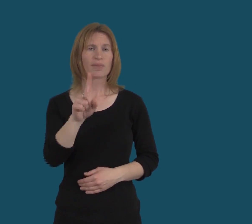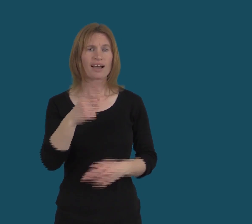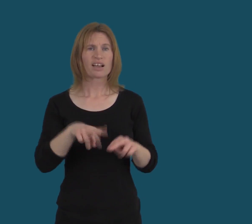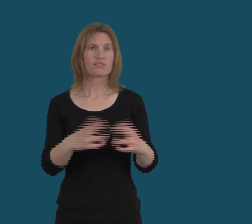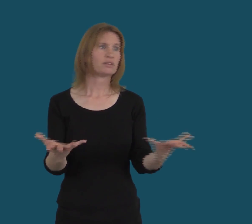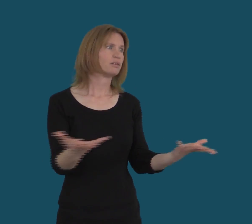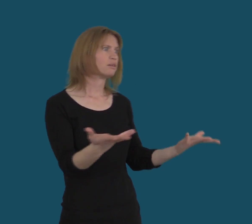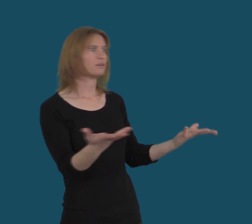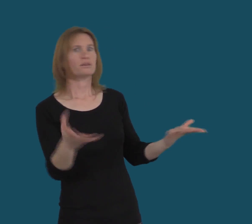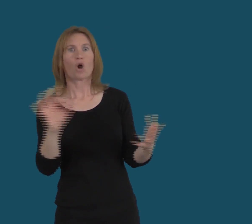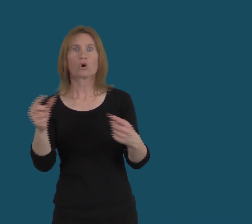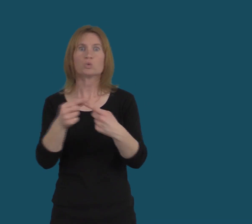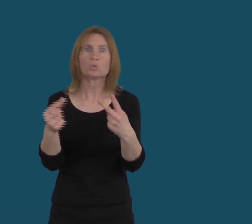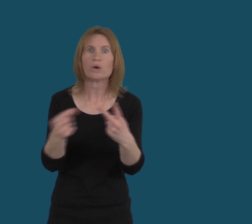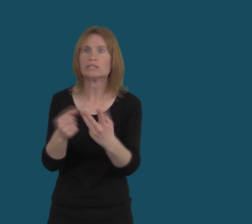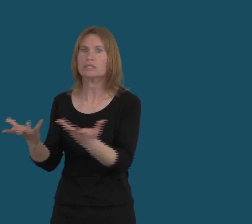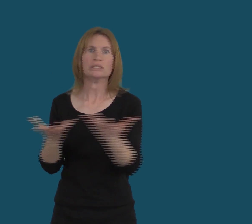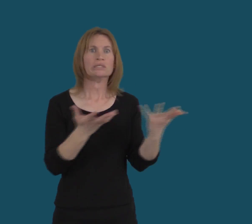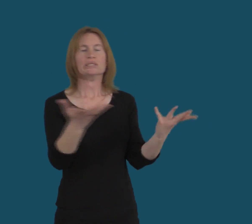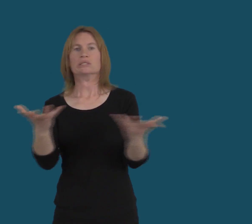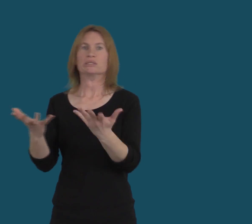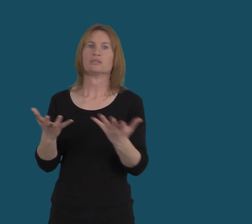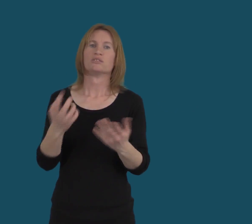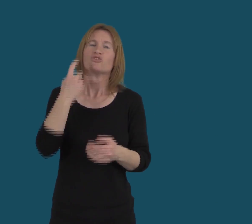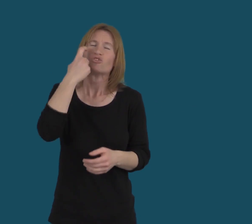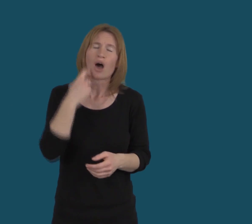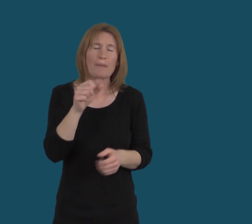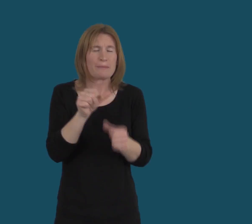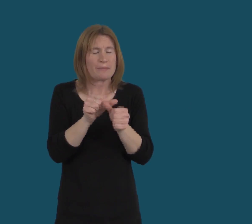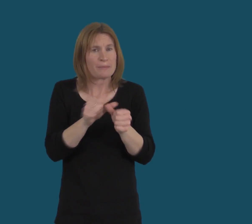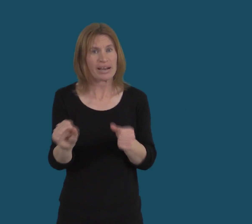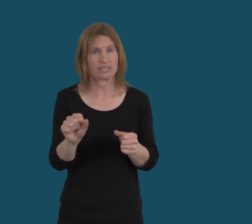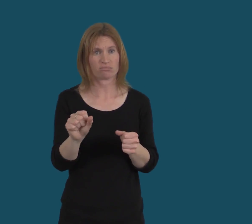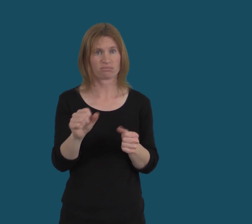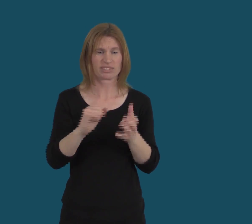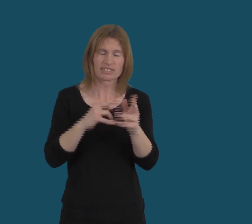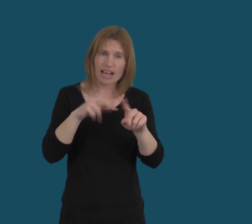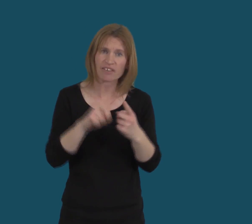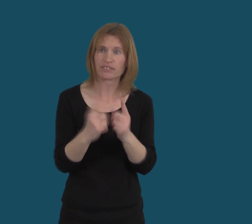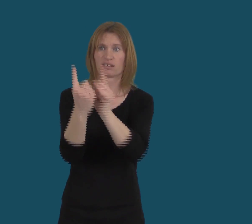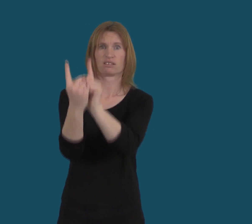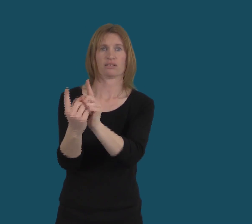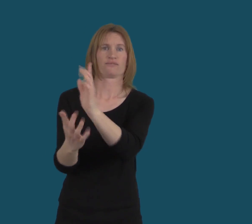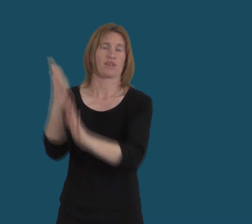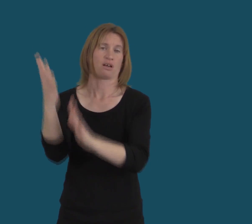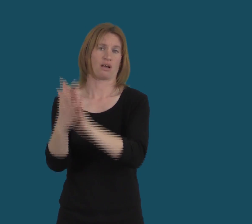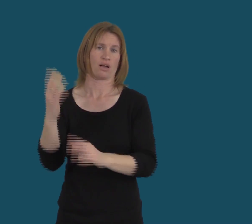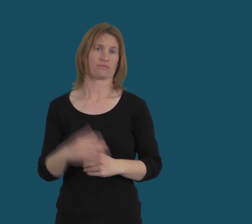If you have no other option, try your best to be safe near a bushfire.